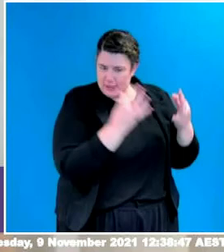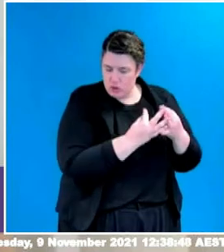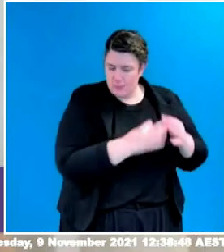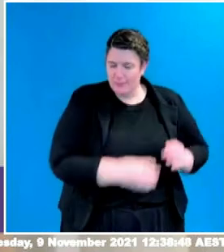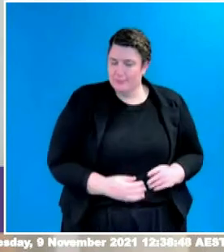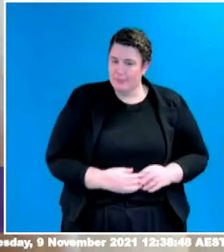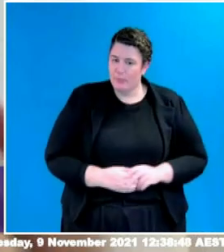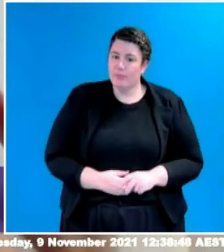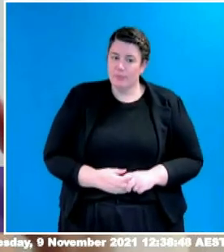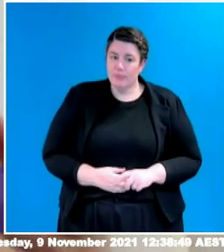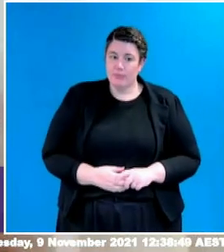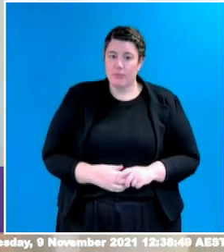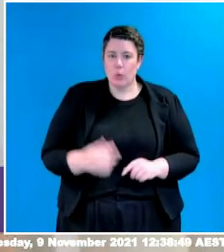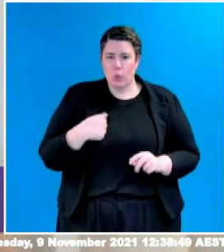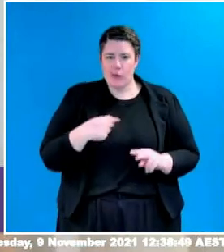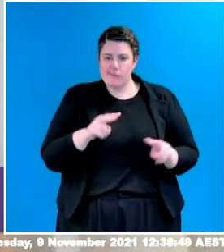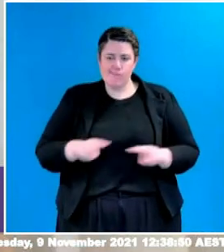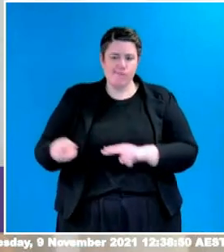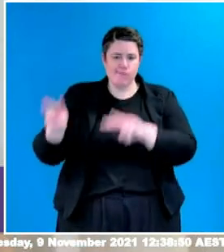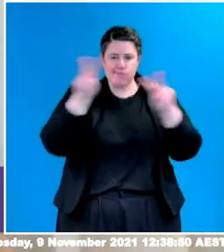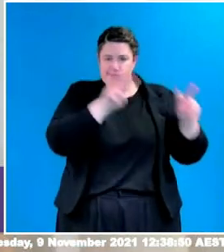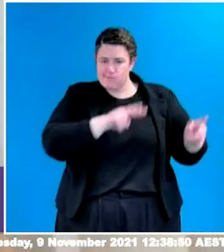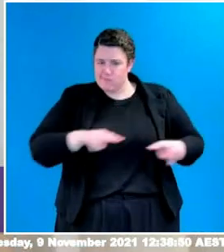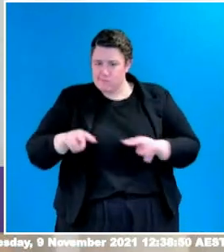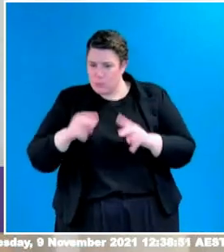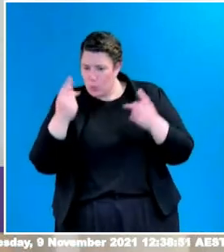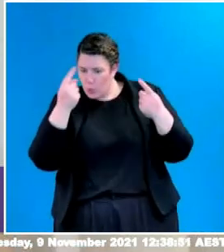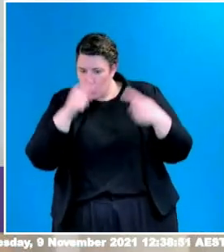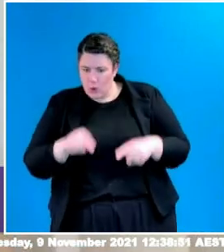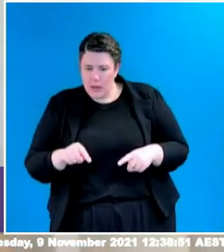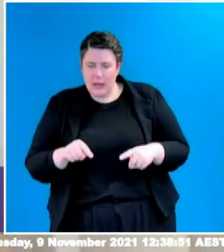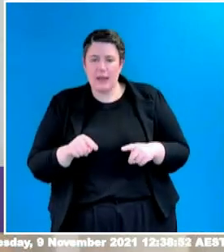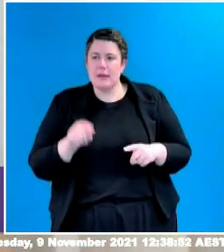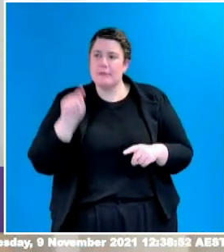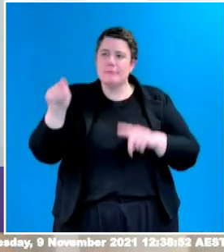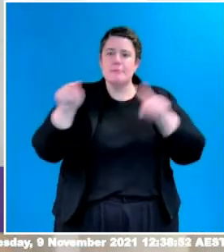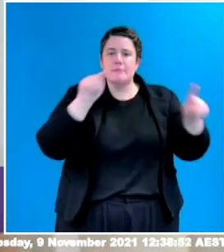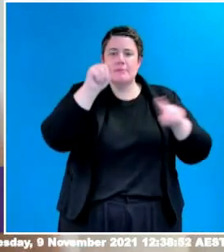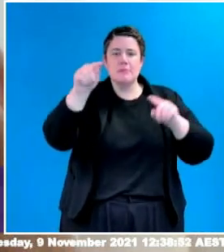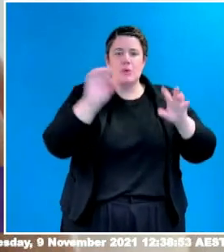We did a global scan. The person who did the global scan for the DLI is someone whose Churchill